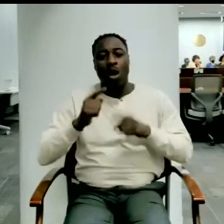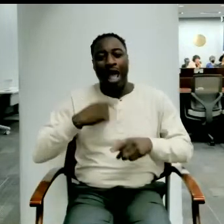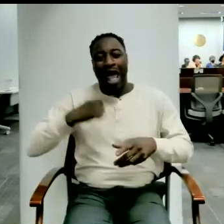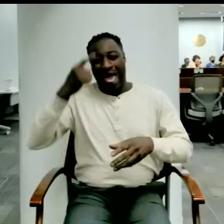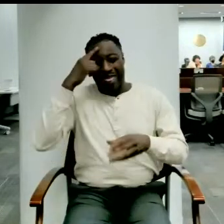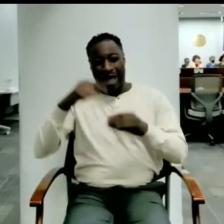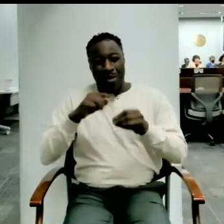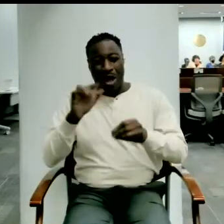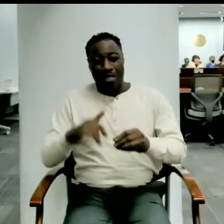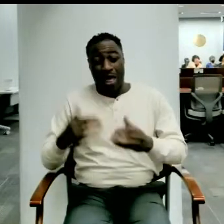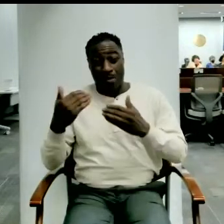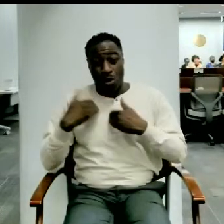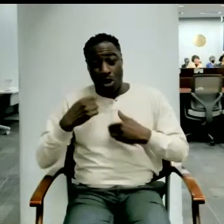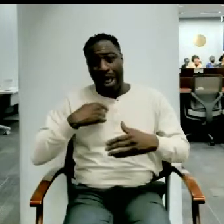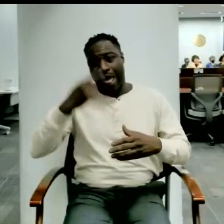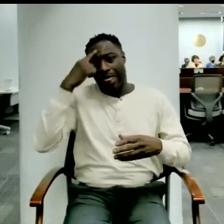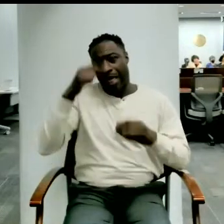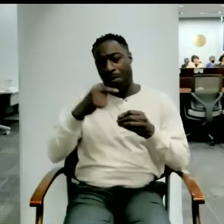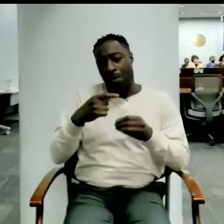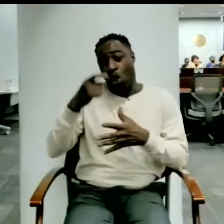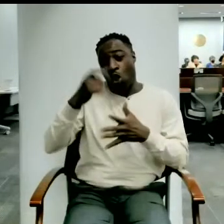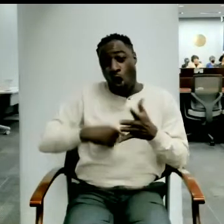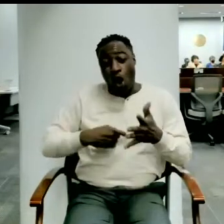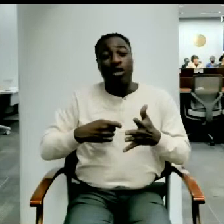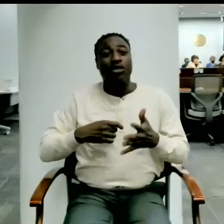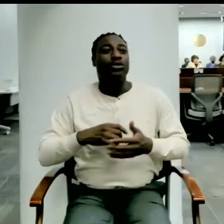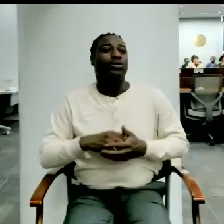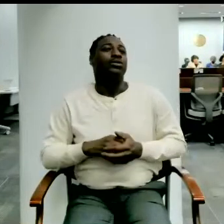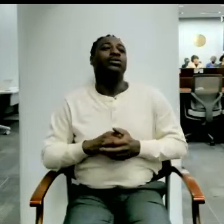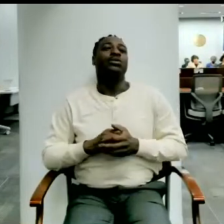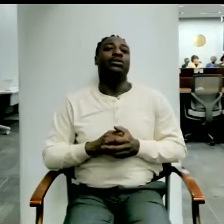burden I think before the cost of that burden to a very small business who is